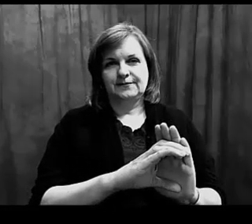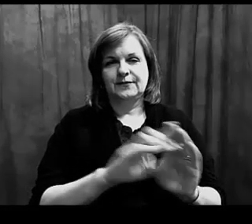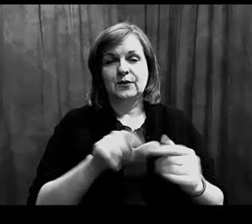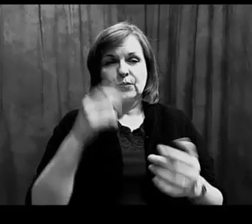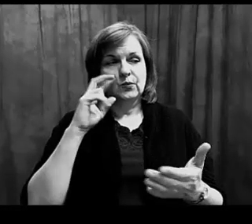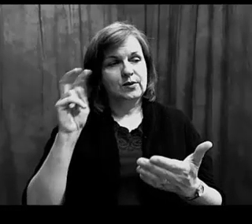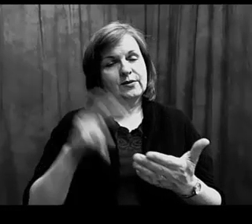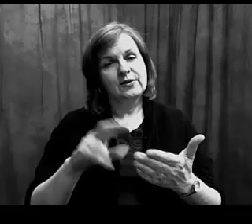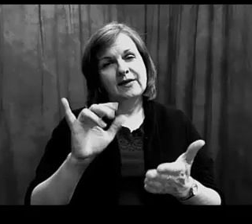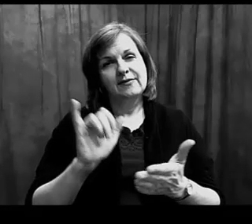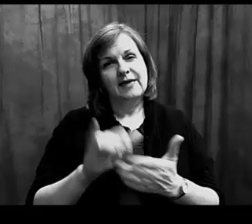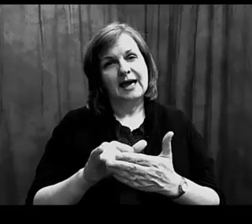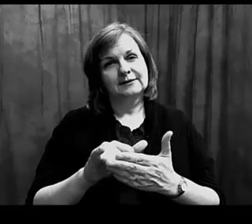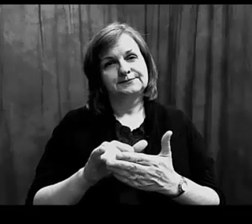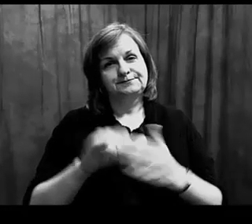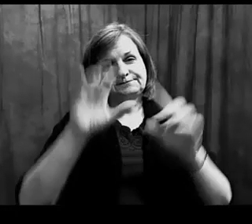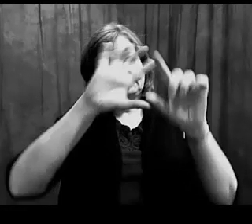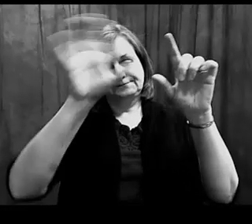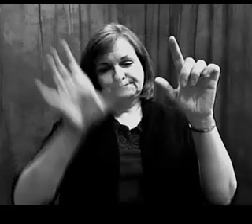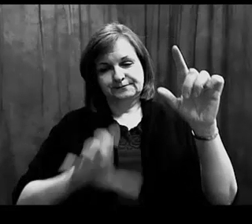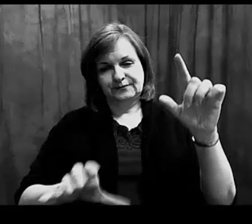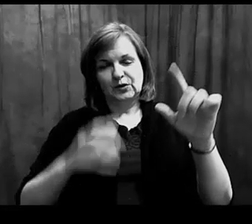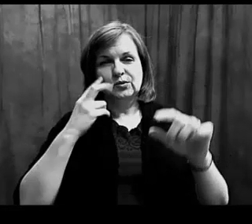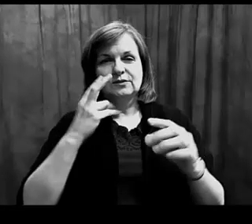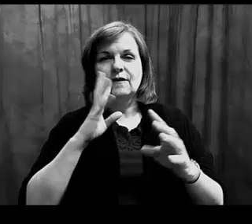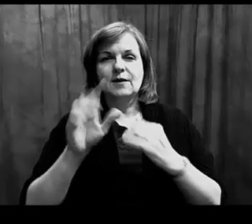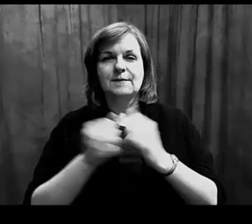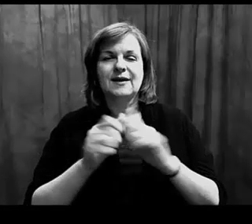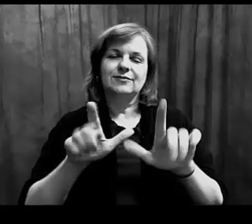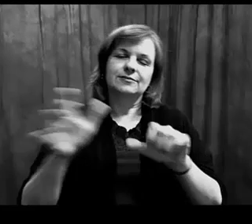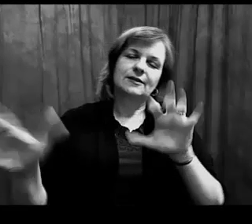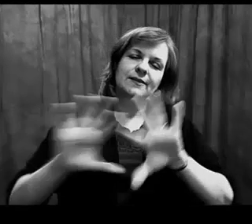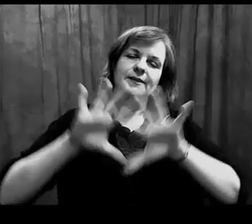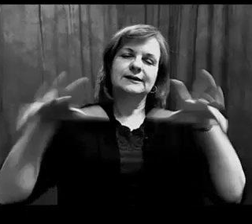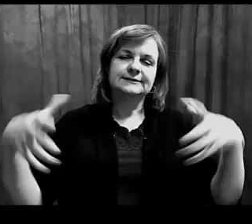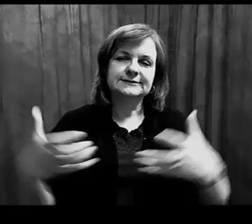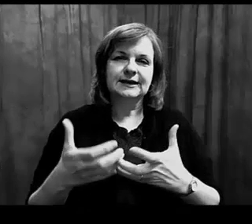characteristics in common and when we look at this